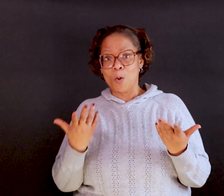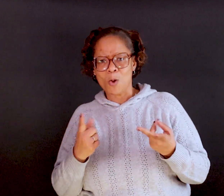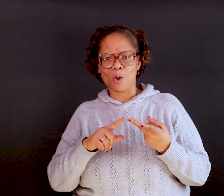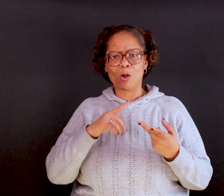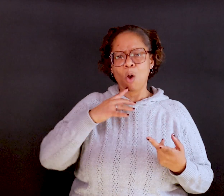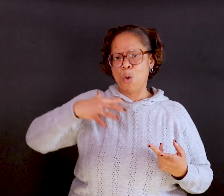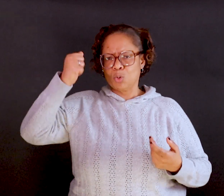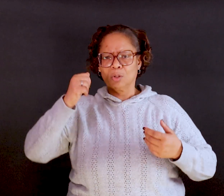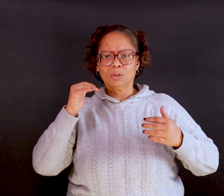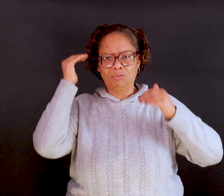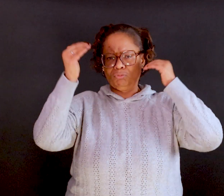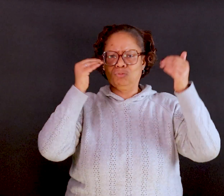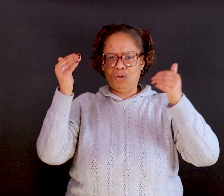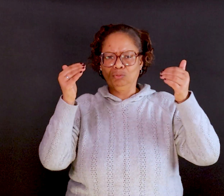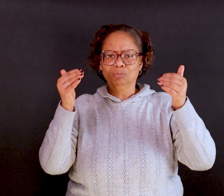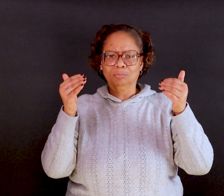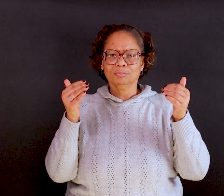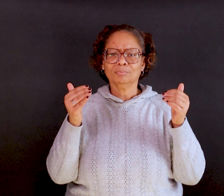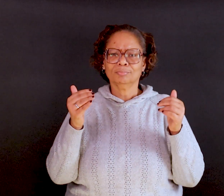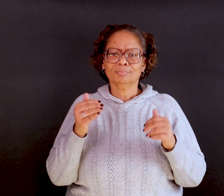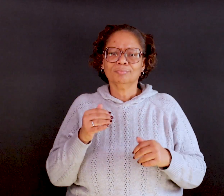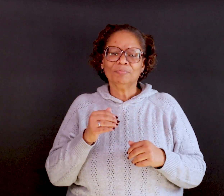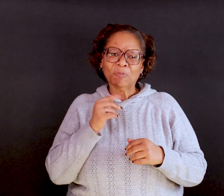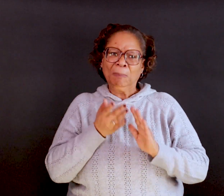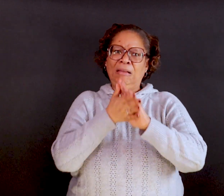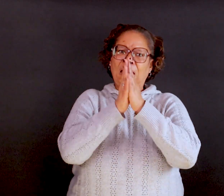of getting very sick with RSV,